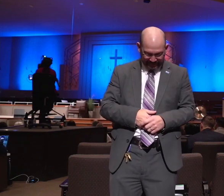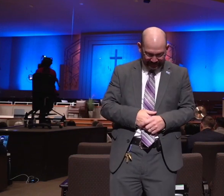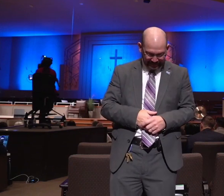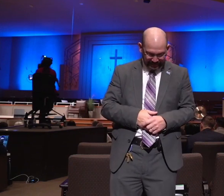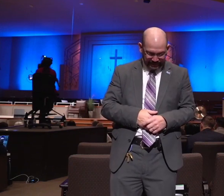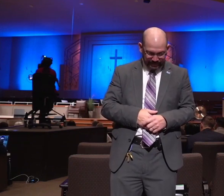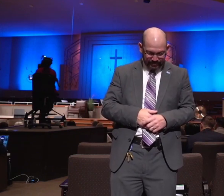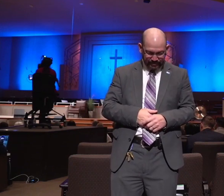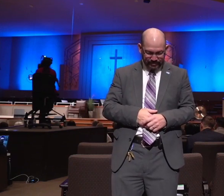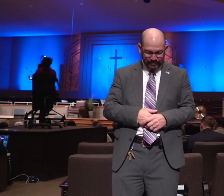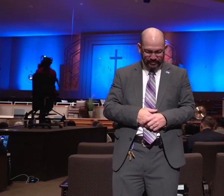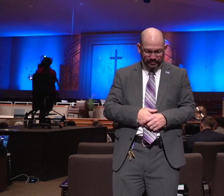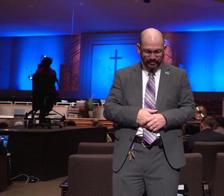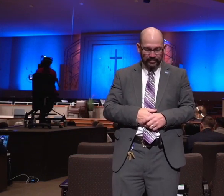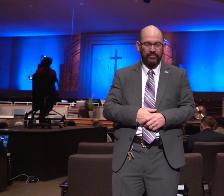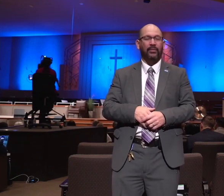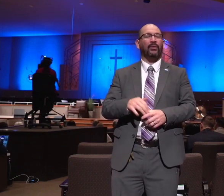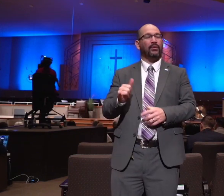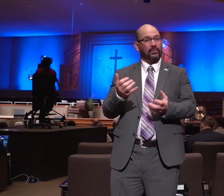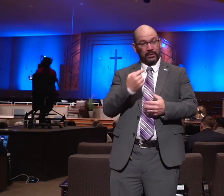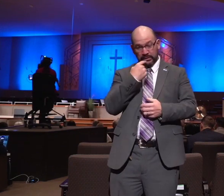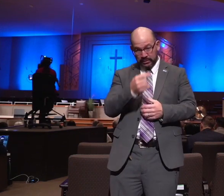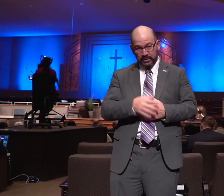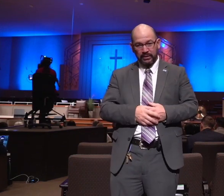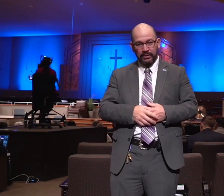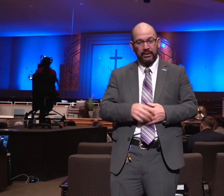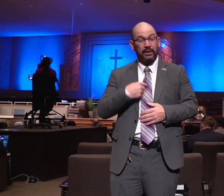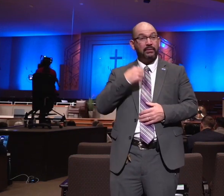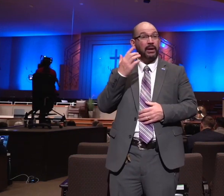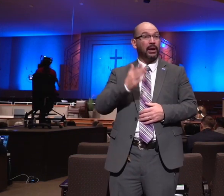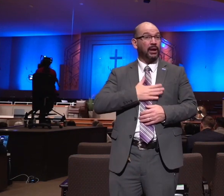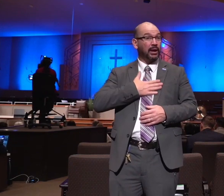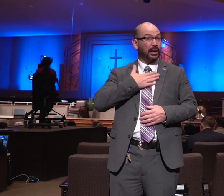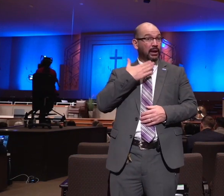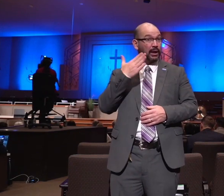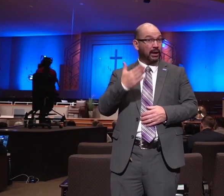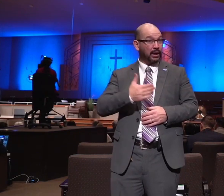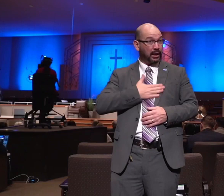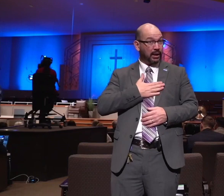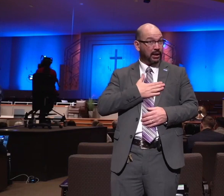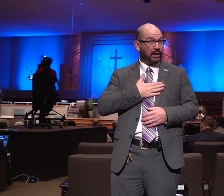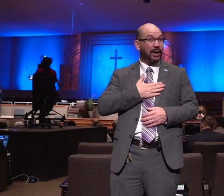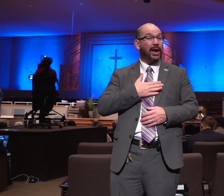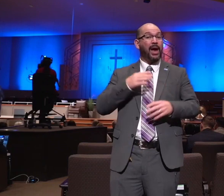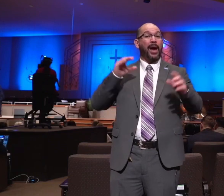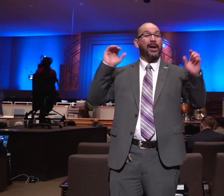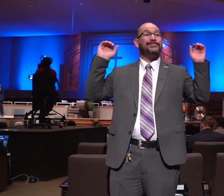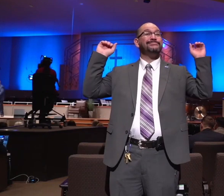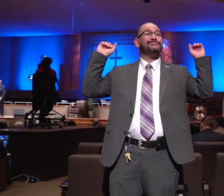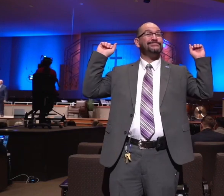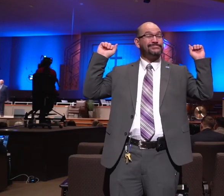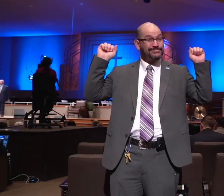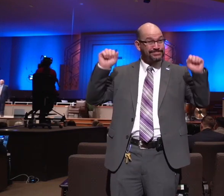and I want to say something